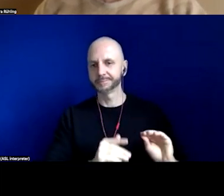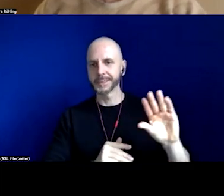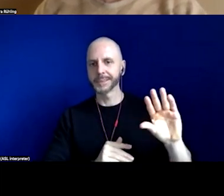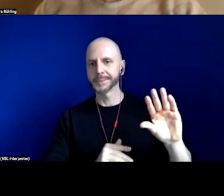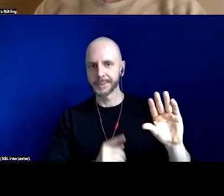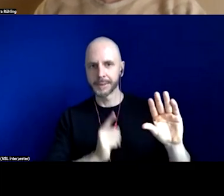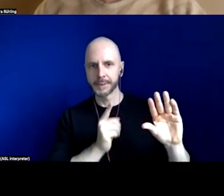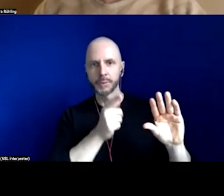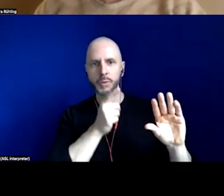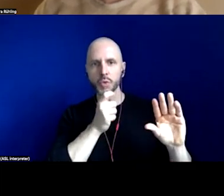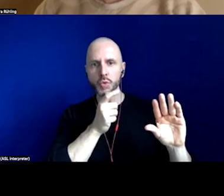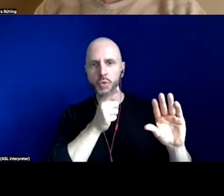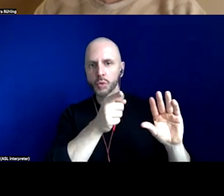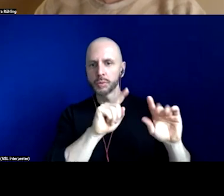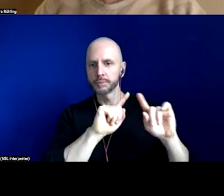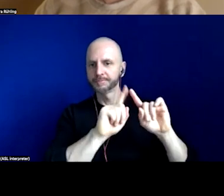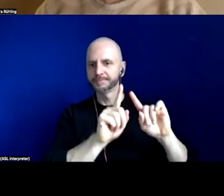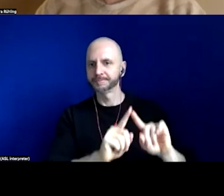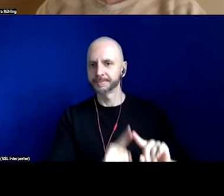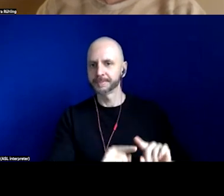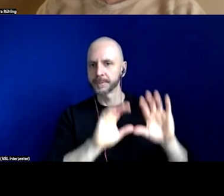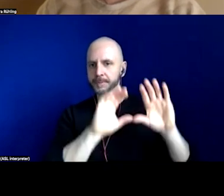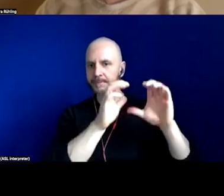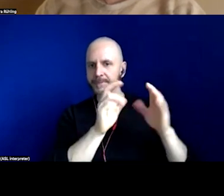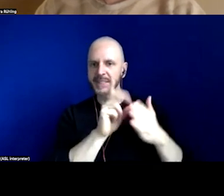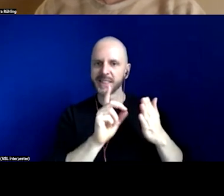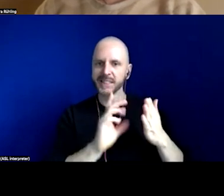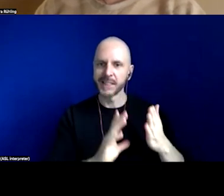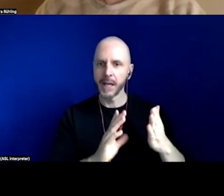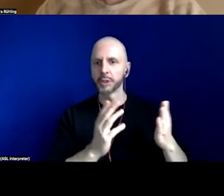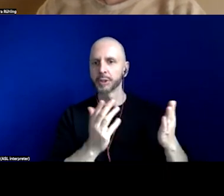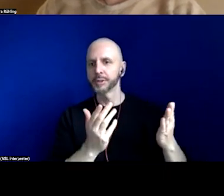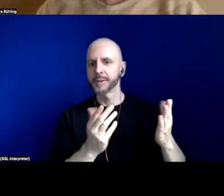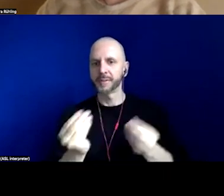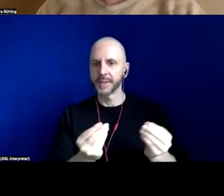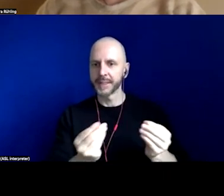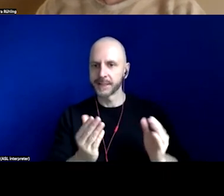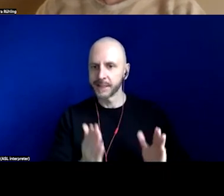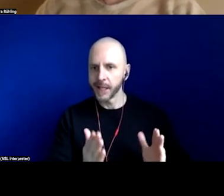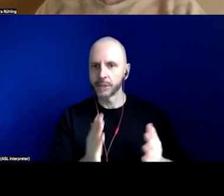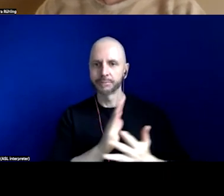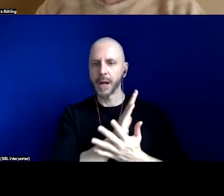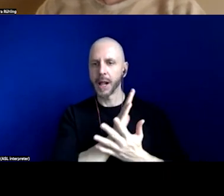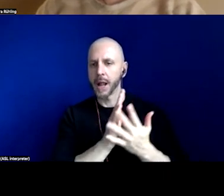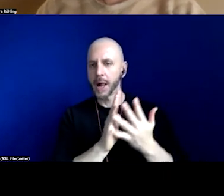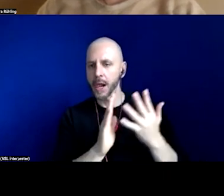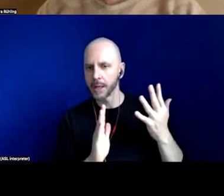copy editors, illustrators, and book designers that make up the team and sort of what we bring